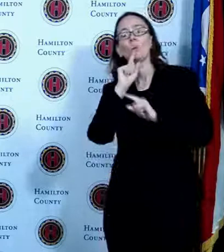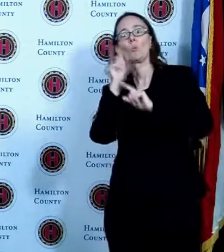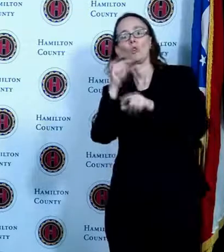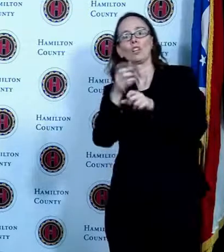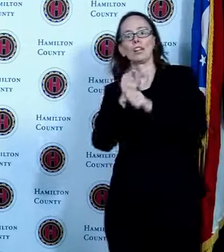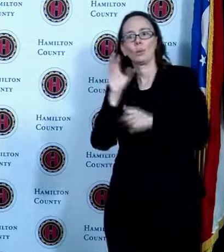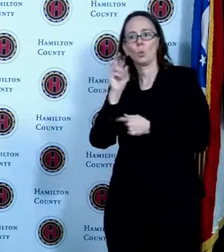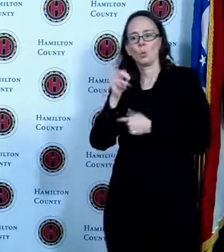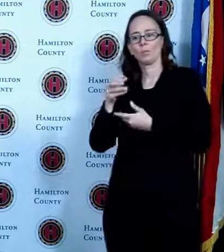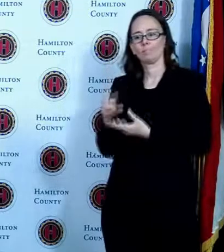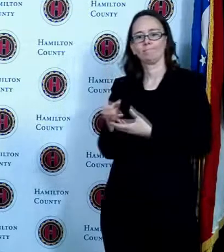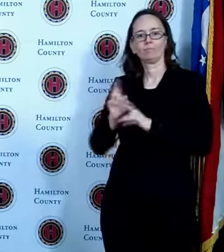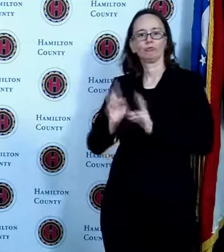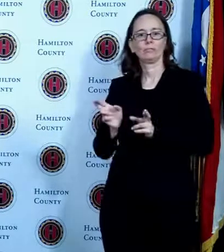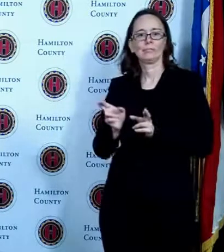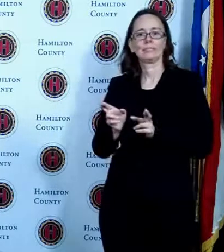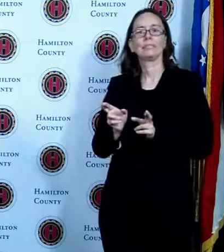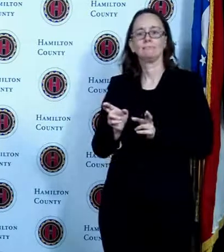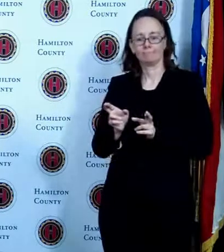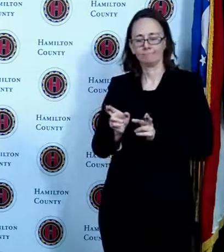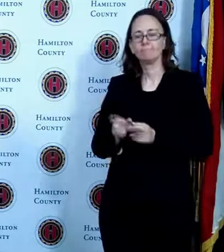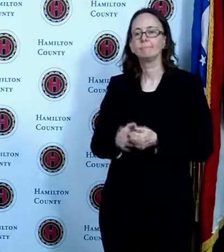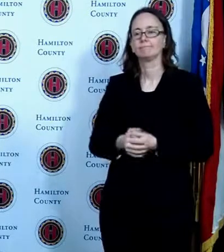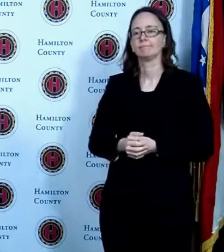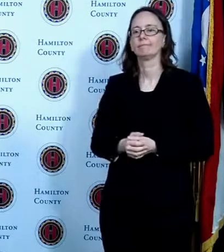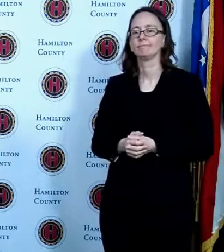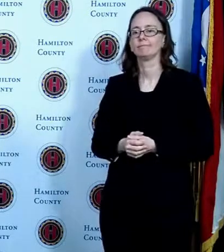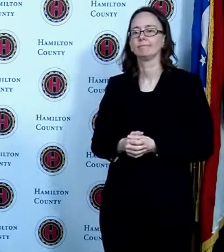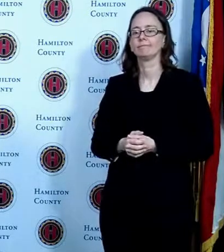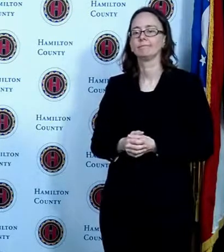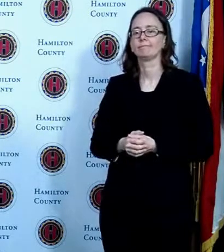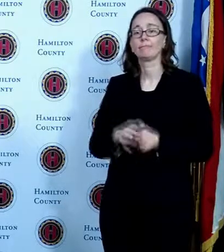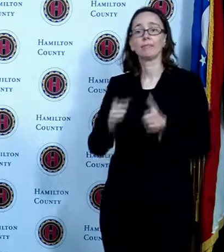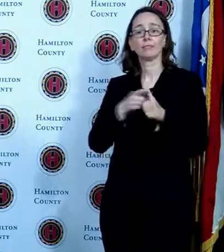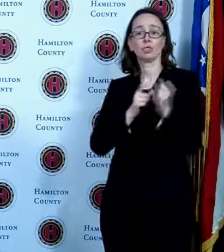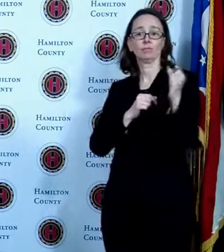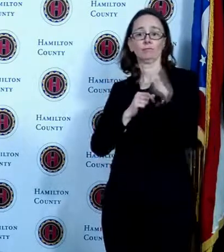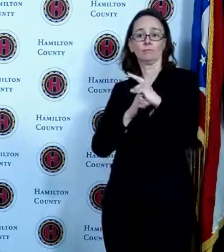questions yeah thanks the first question is from Scott Wartman with the Enquirer